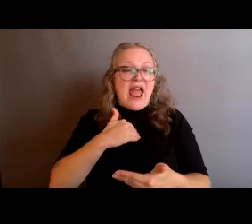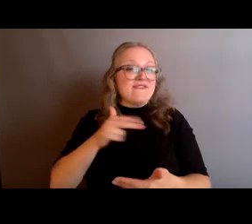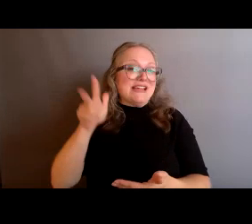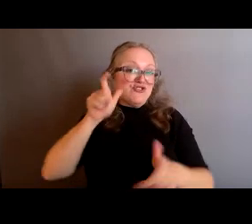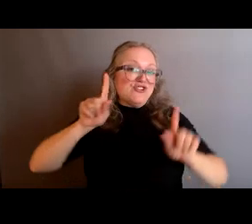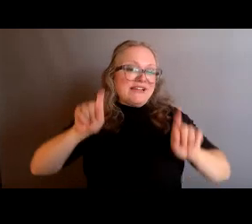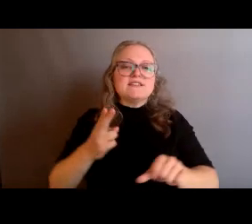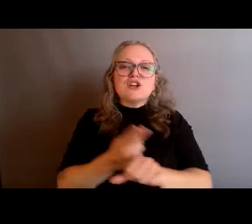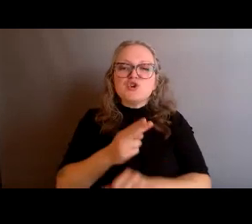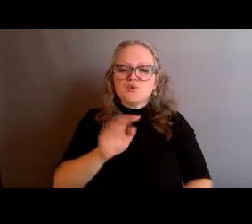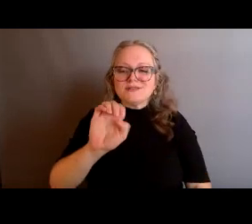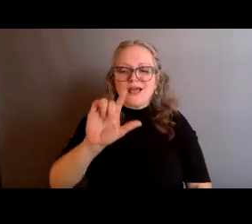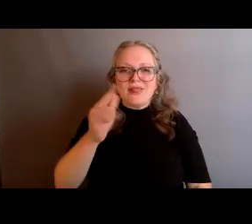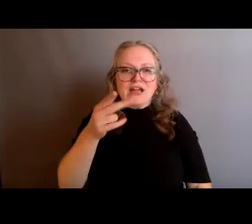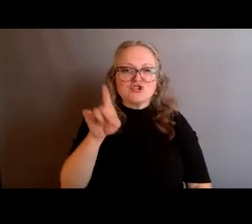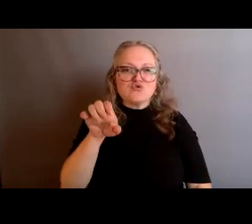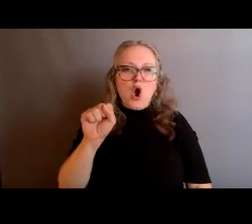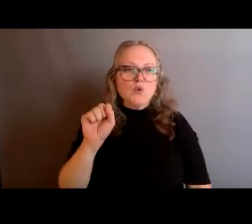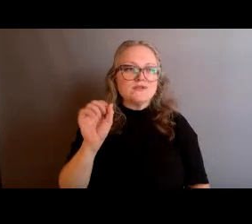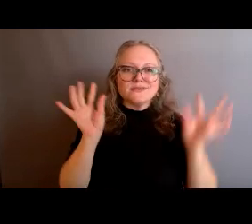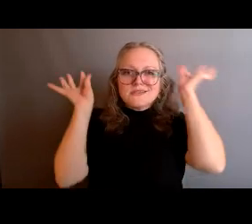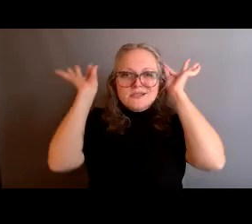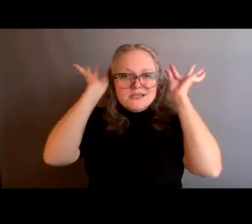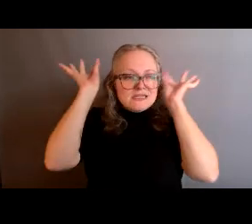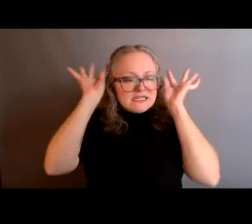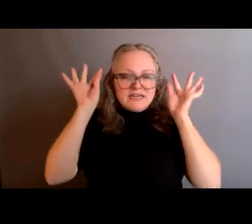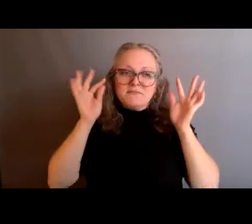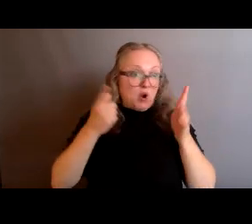But yeah, we're we're starting them out right out of the womb.